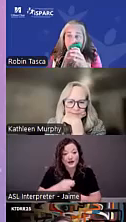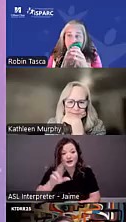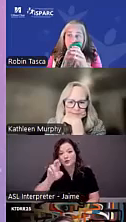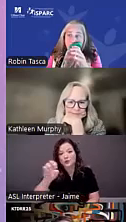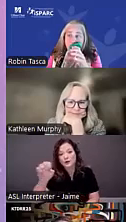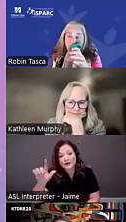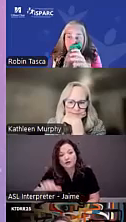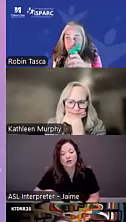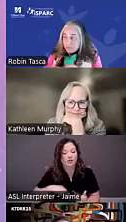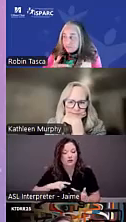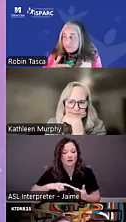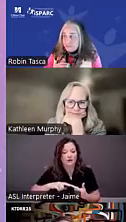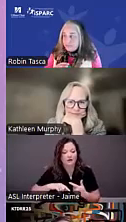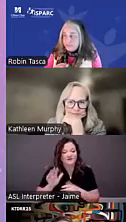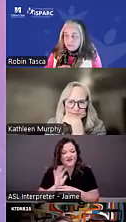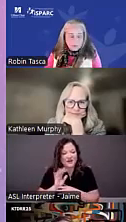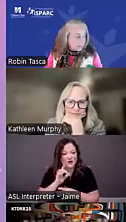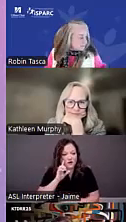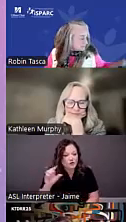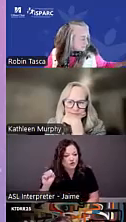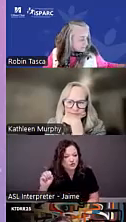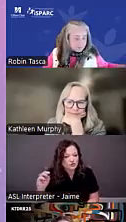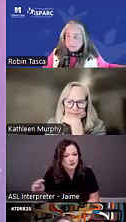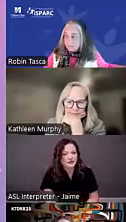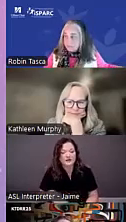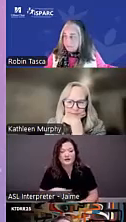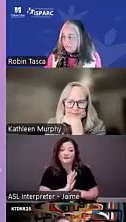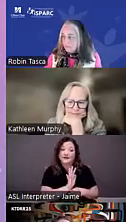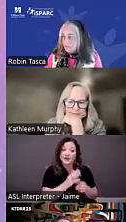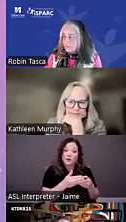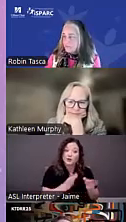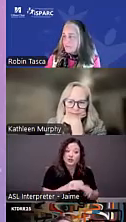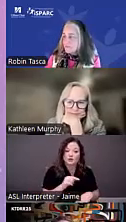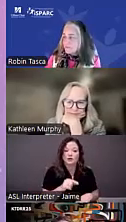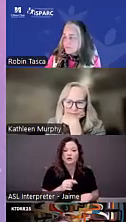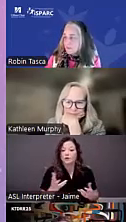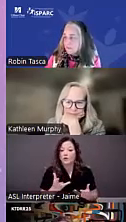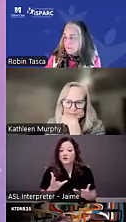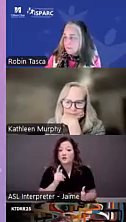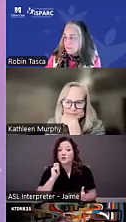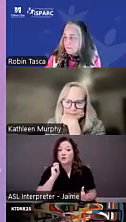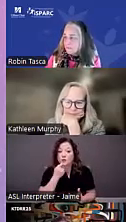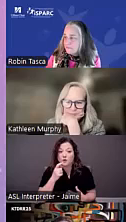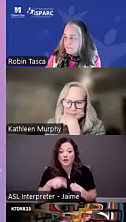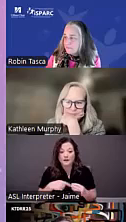for social media or just a video in general, what is really cool about Descript, especially now,